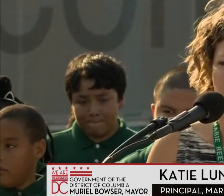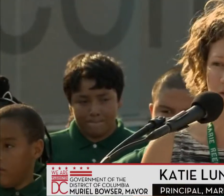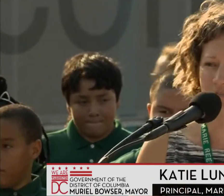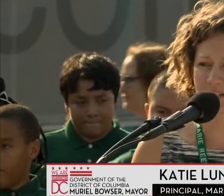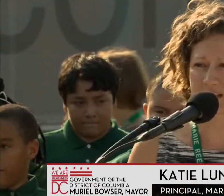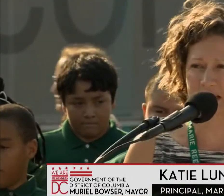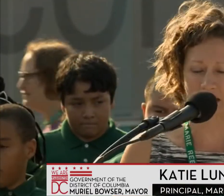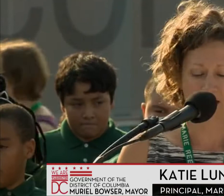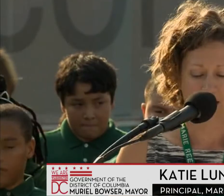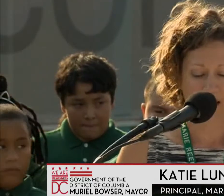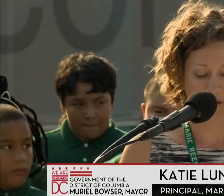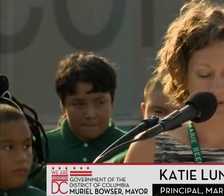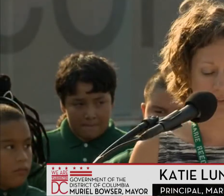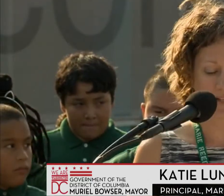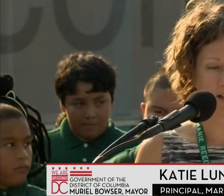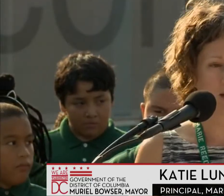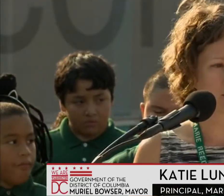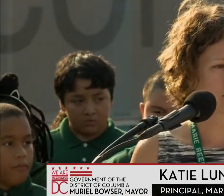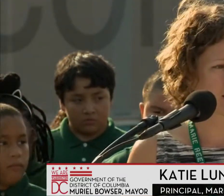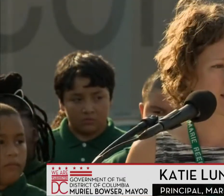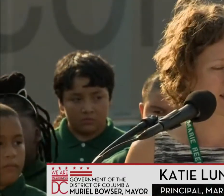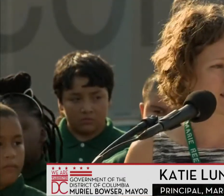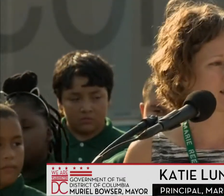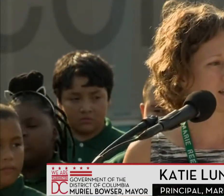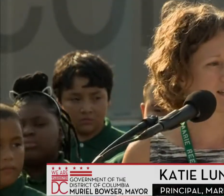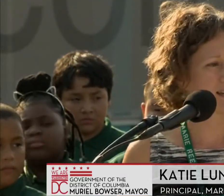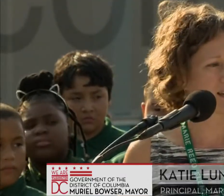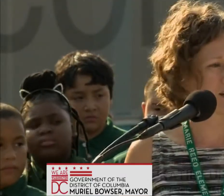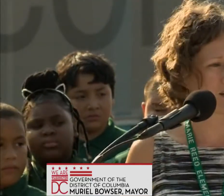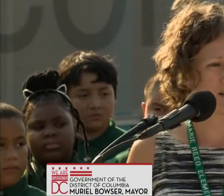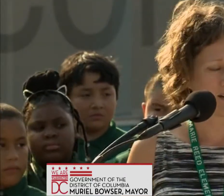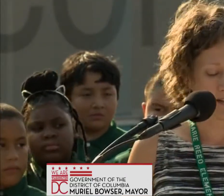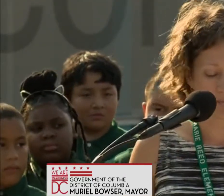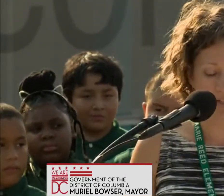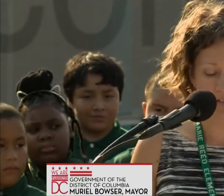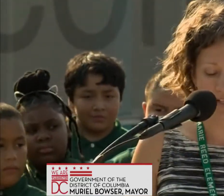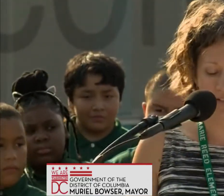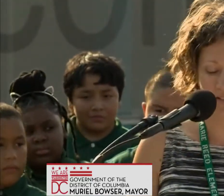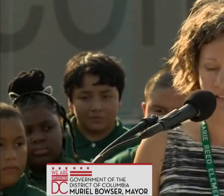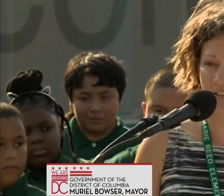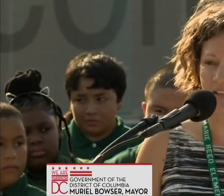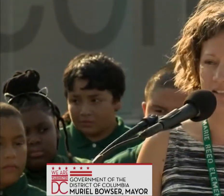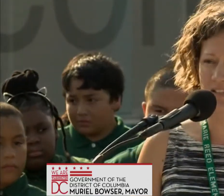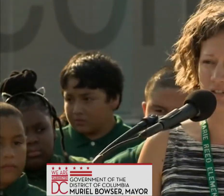services including a health clinic a daycare a recreation center in addition